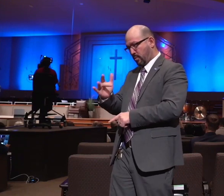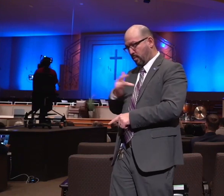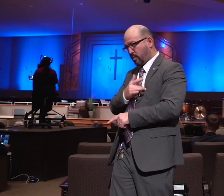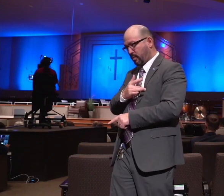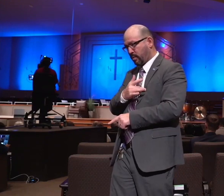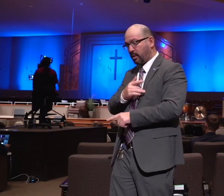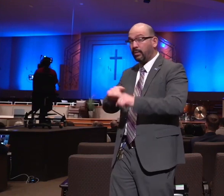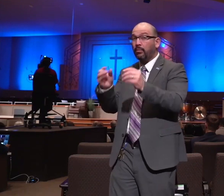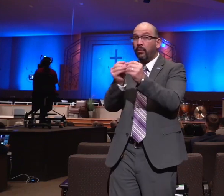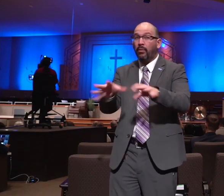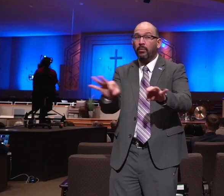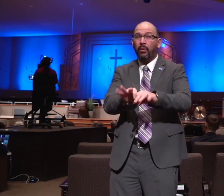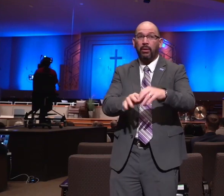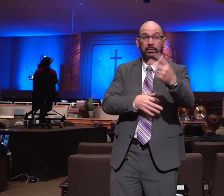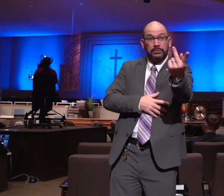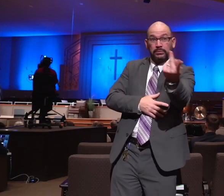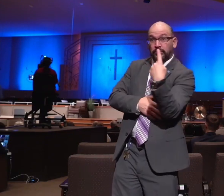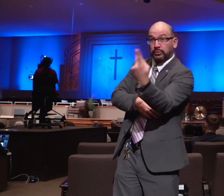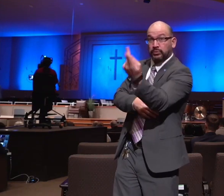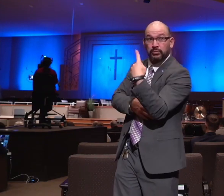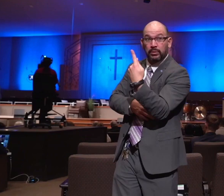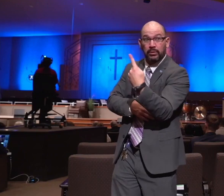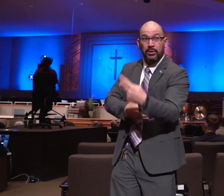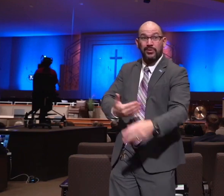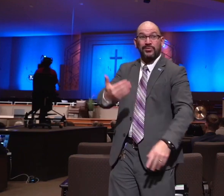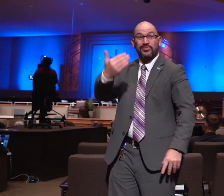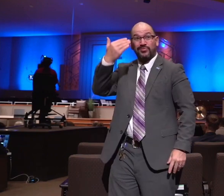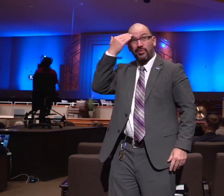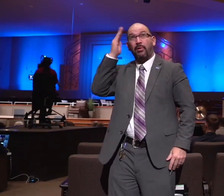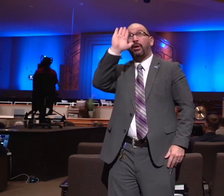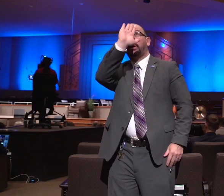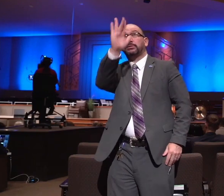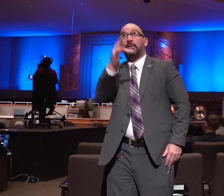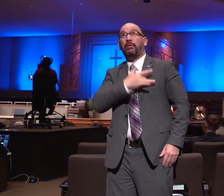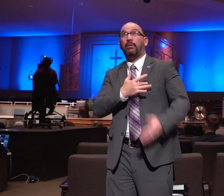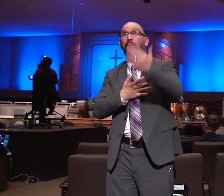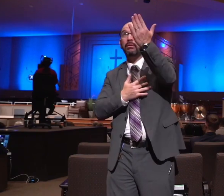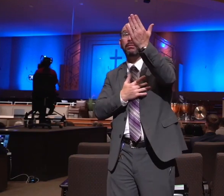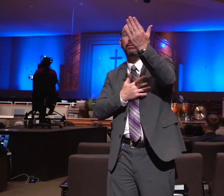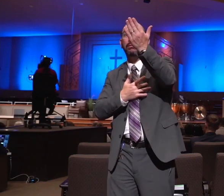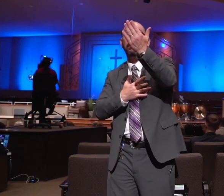what does he like